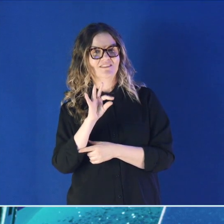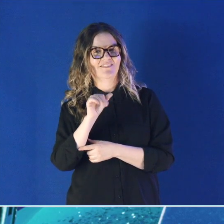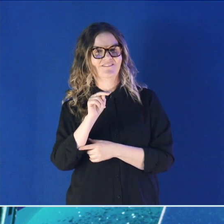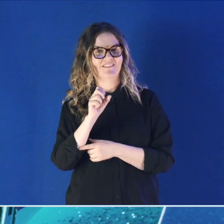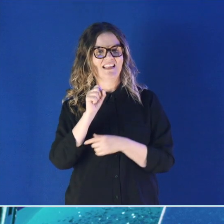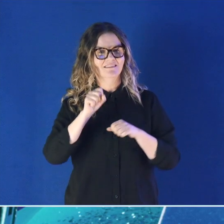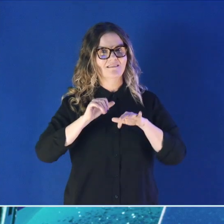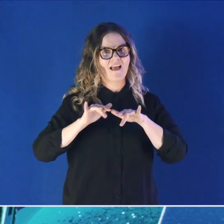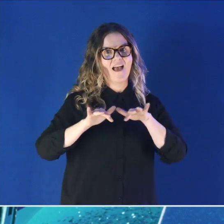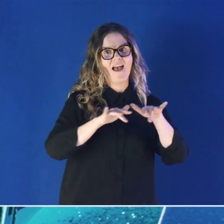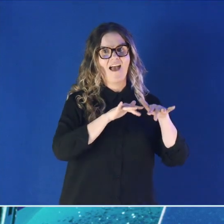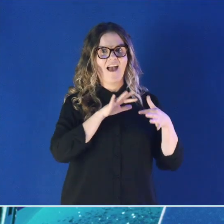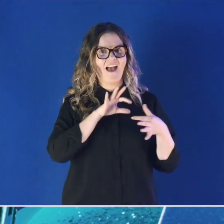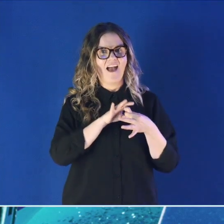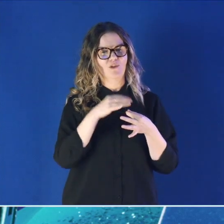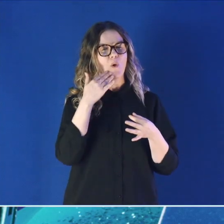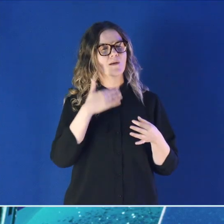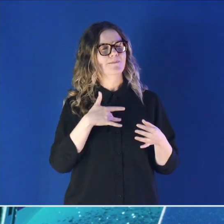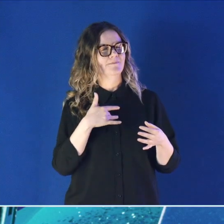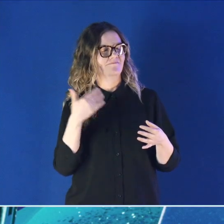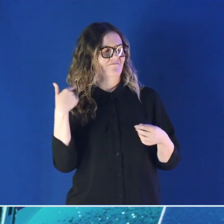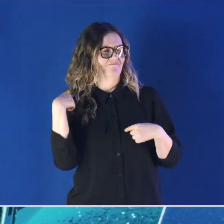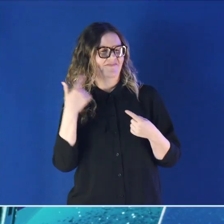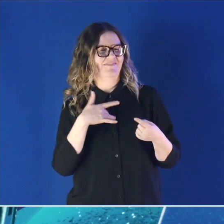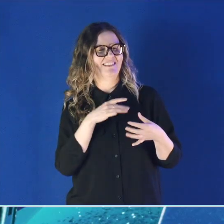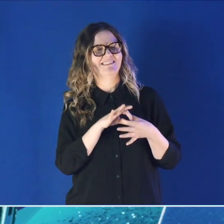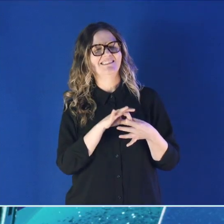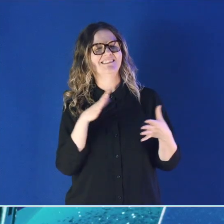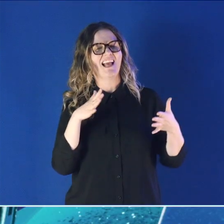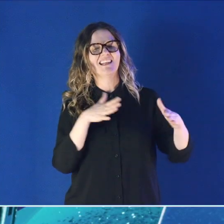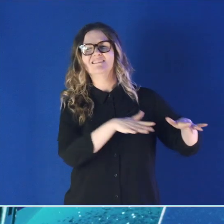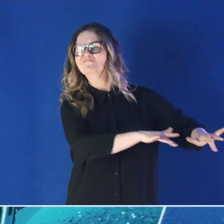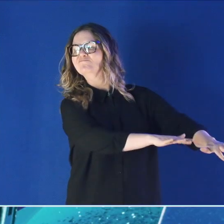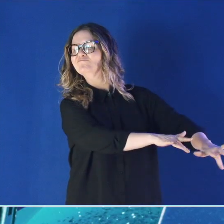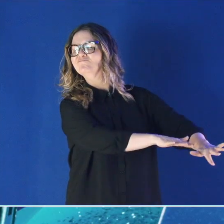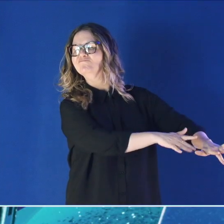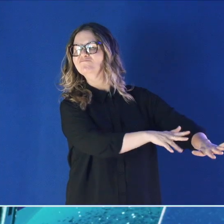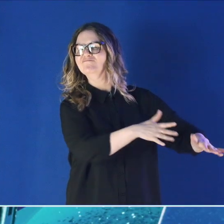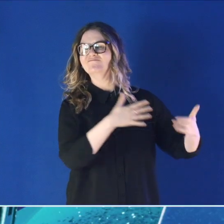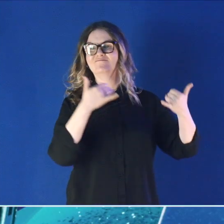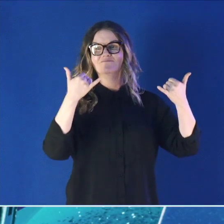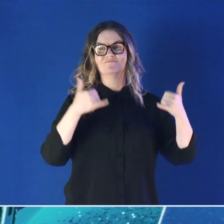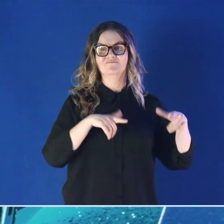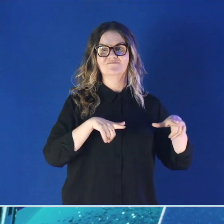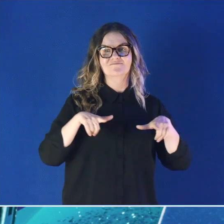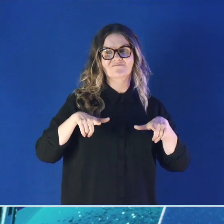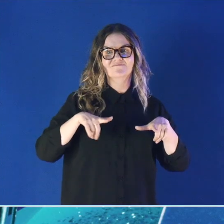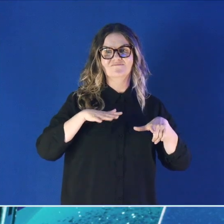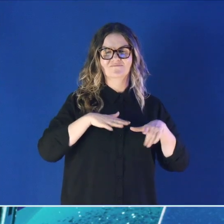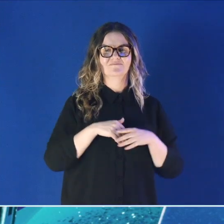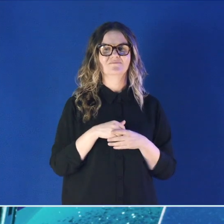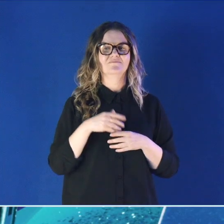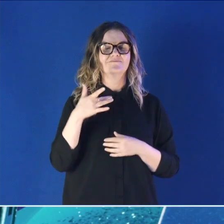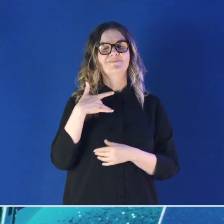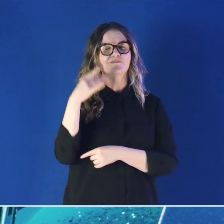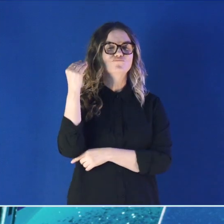Like some of the current experiences today, many fans are accustomed to listening to the game or waiting